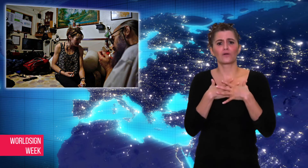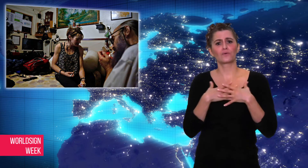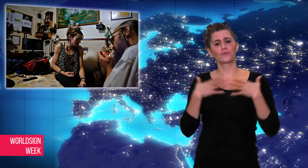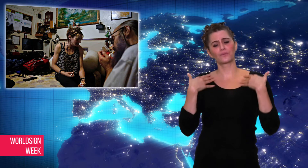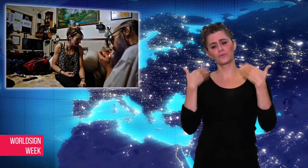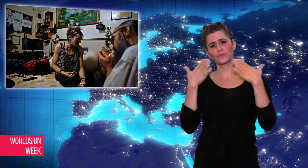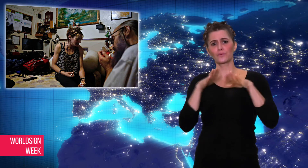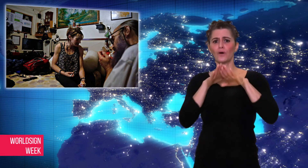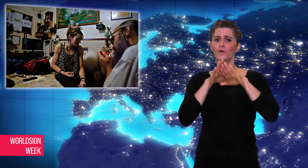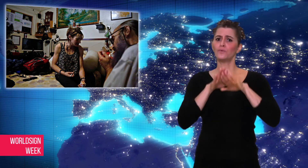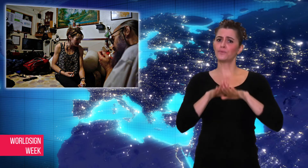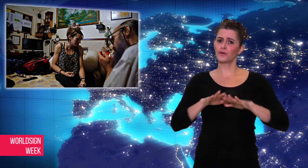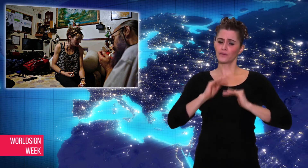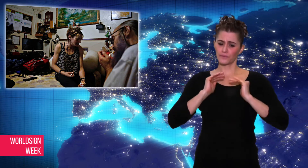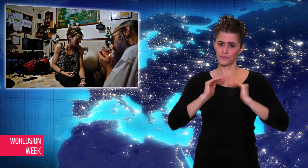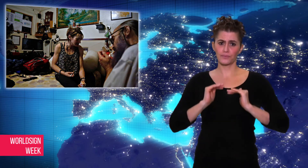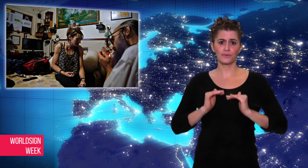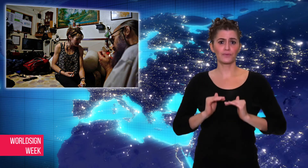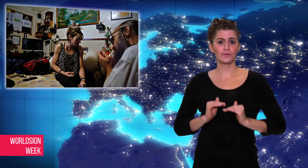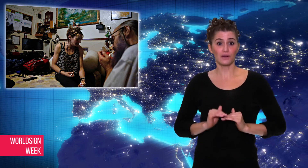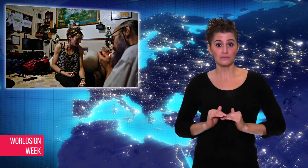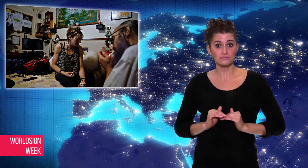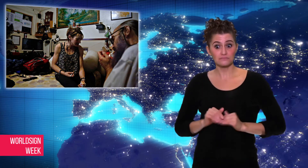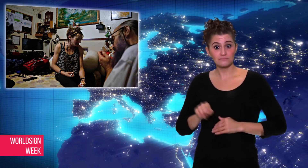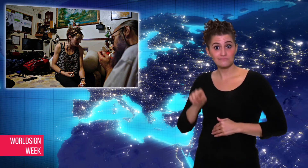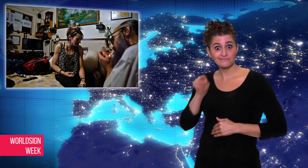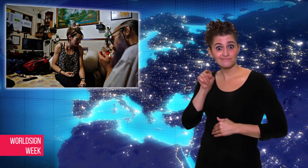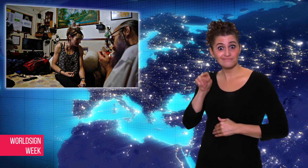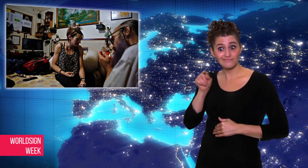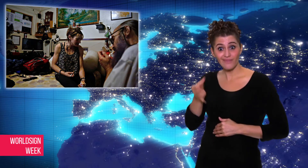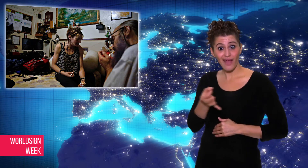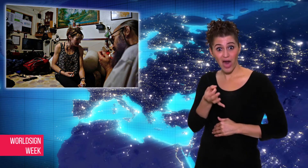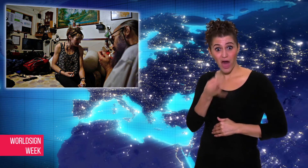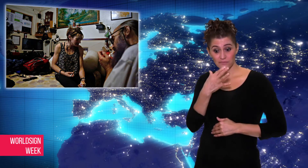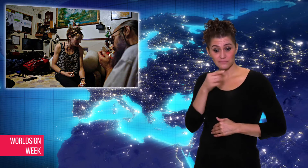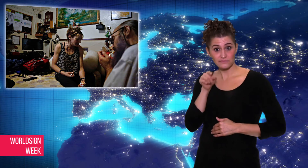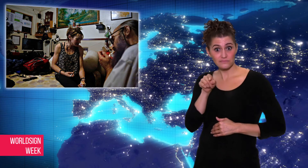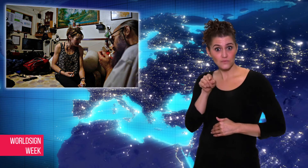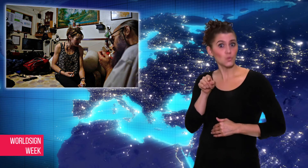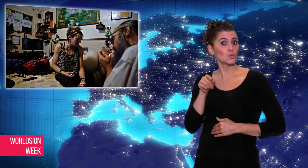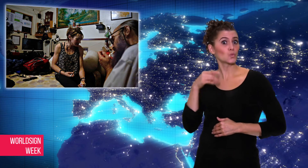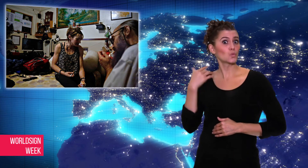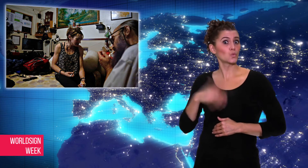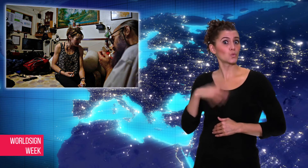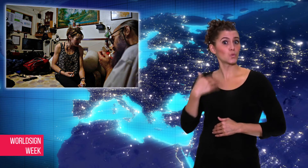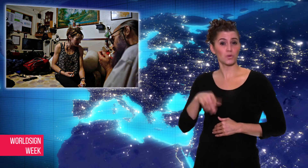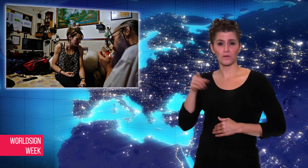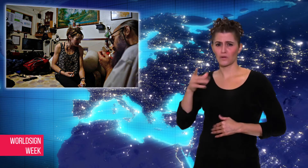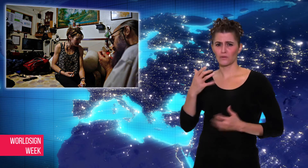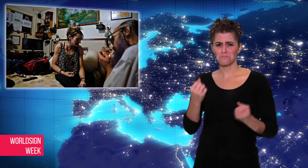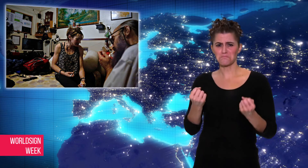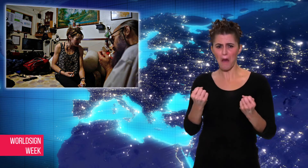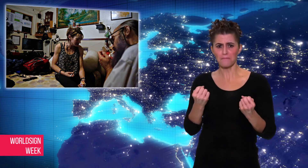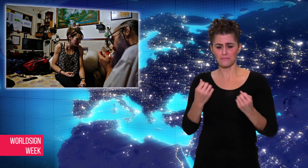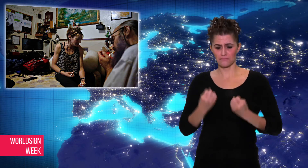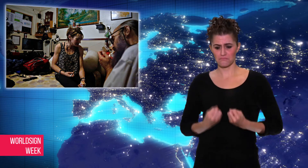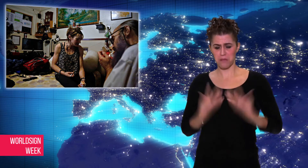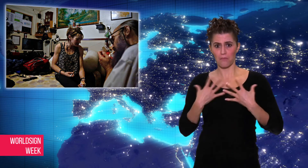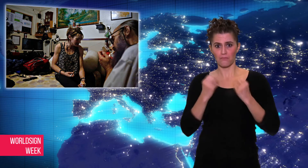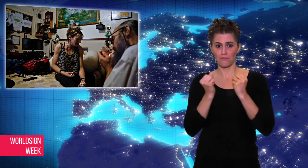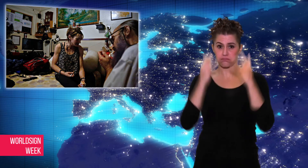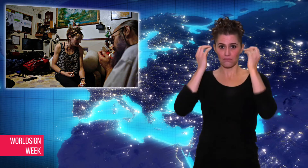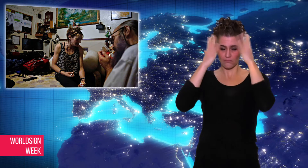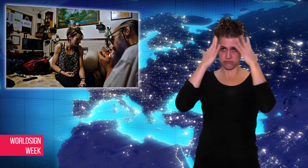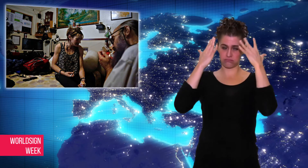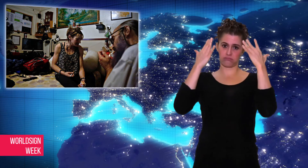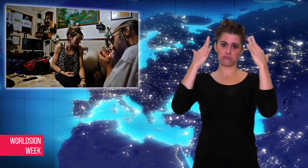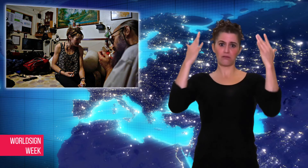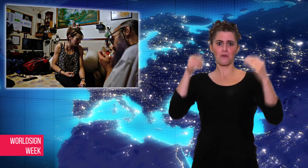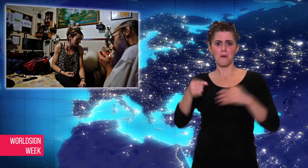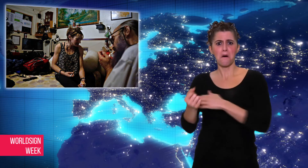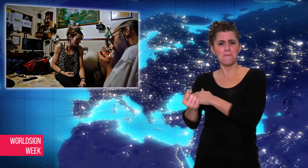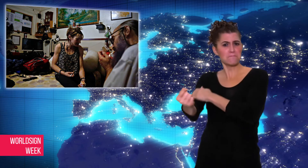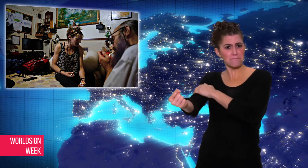effects stronger than heroin. Many